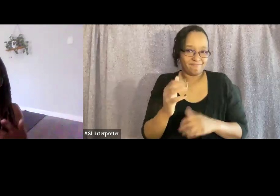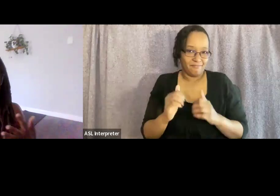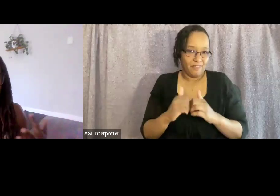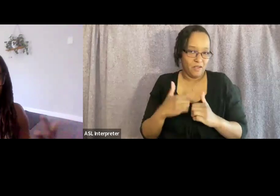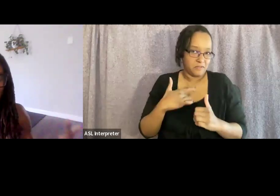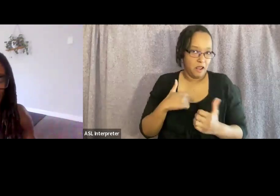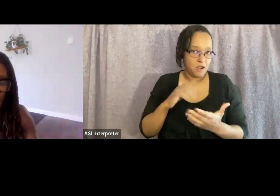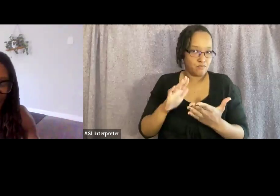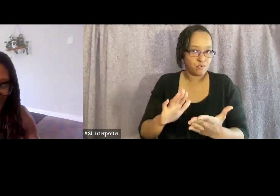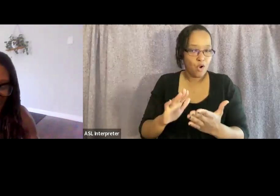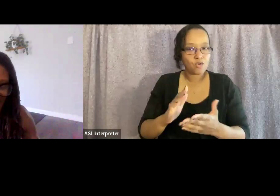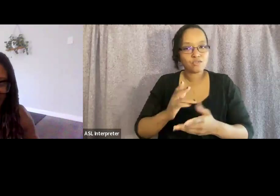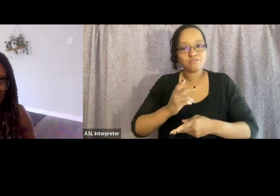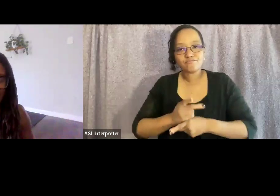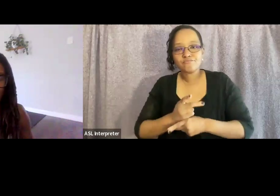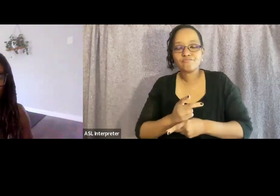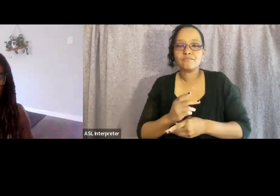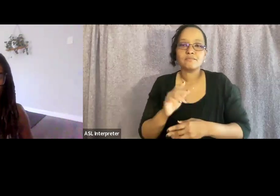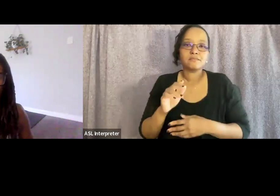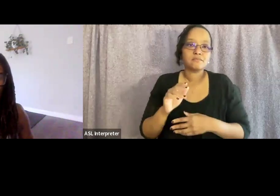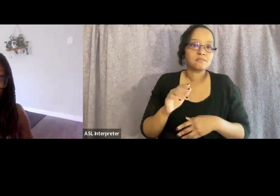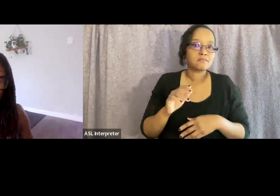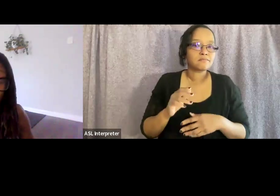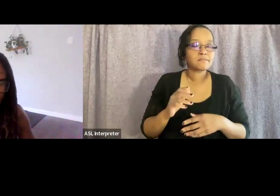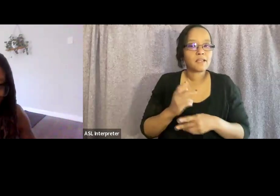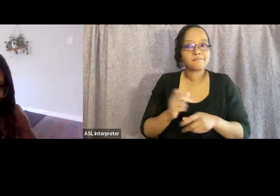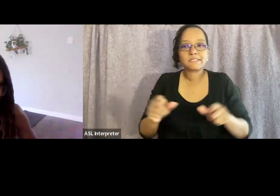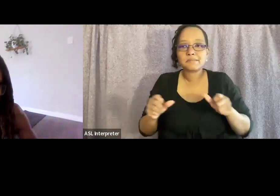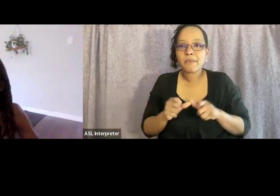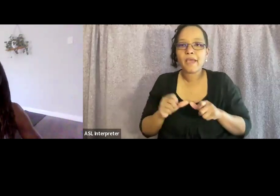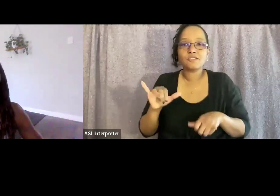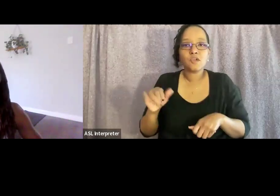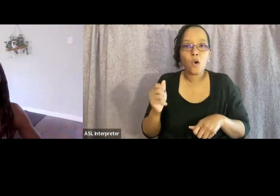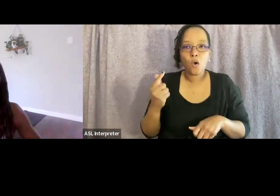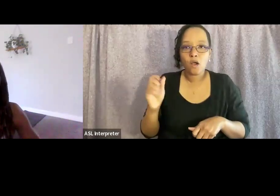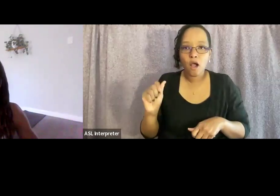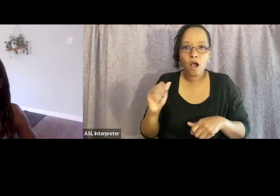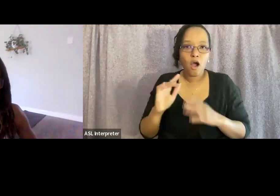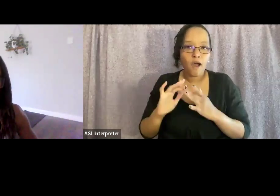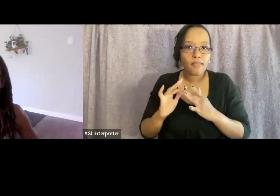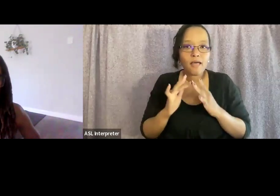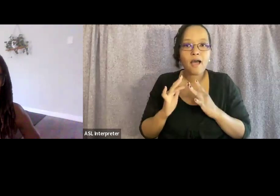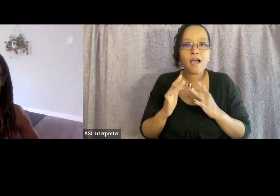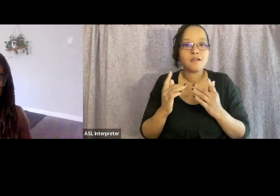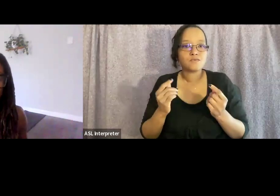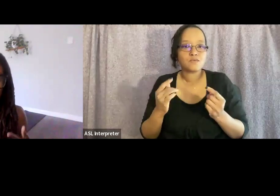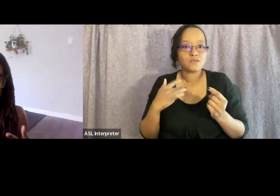and how I got a yoga class strictly online -- well, one way, online.